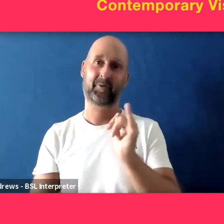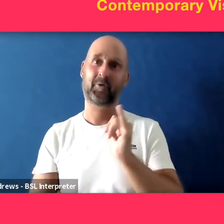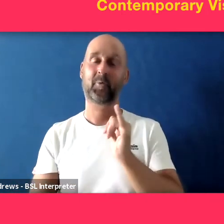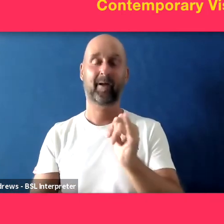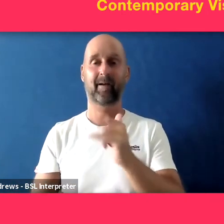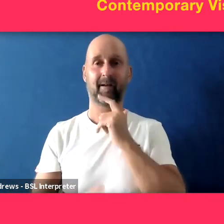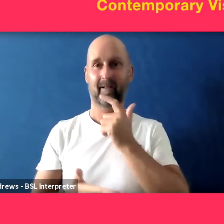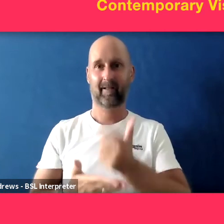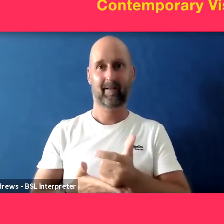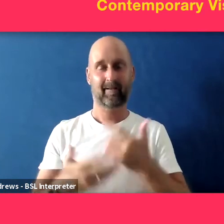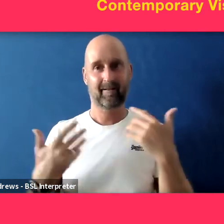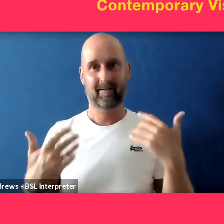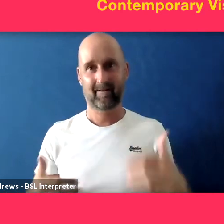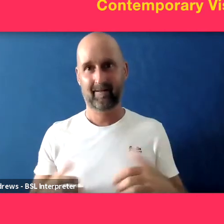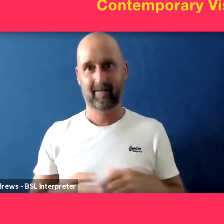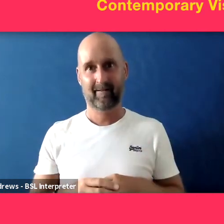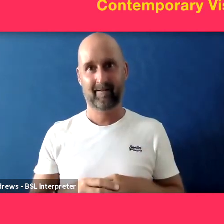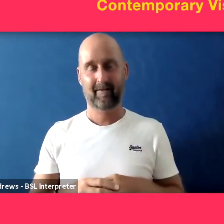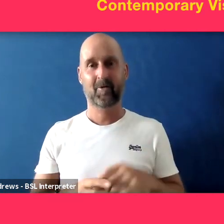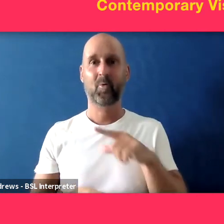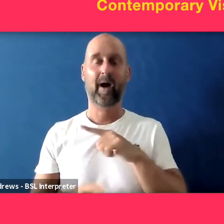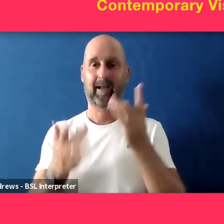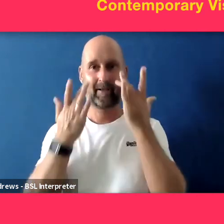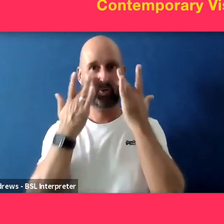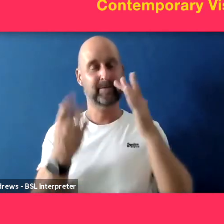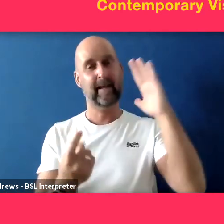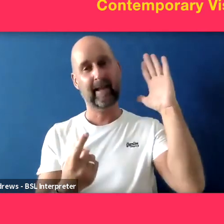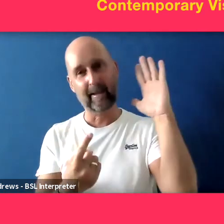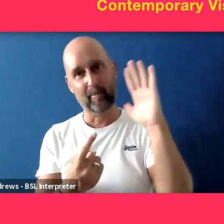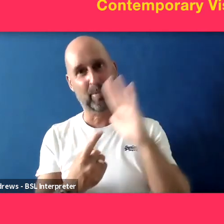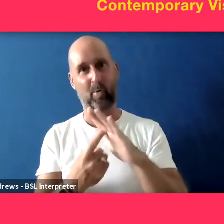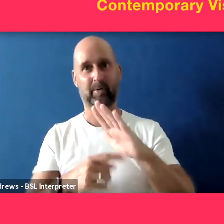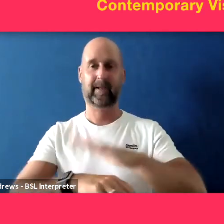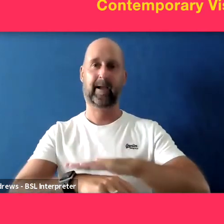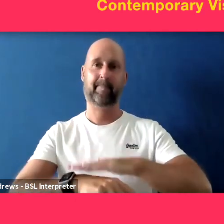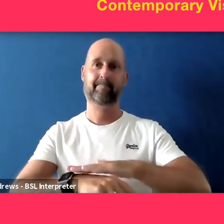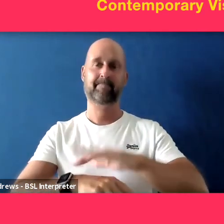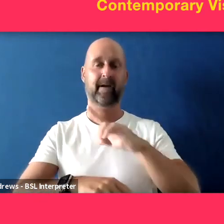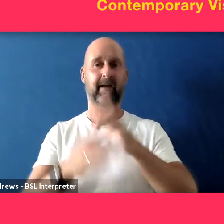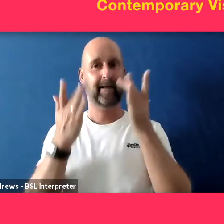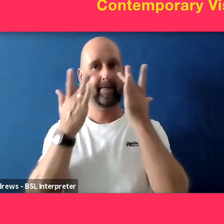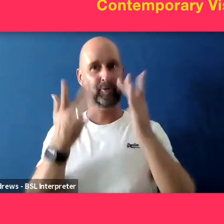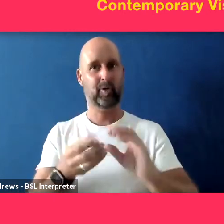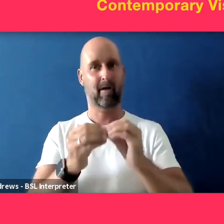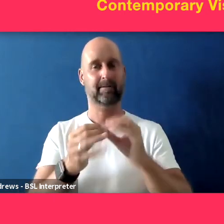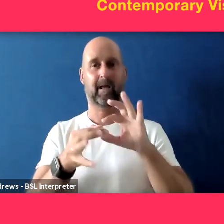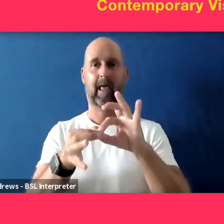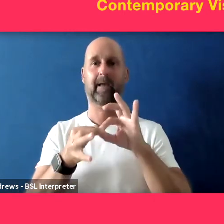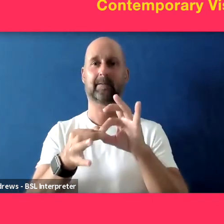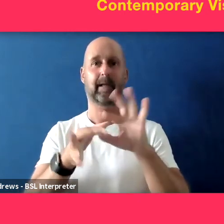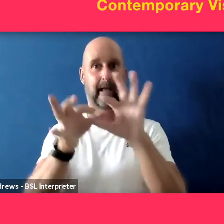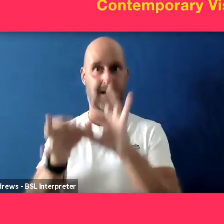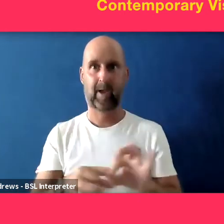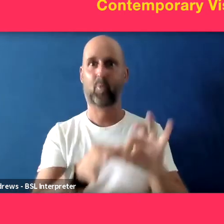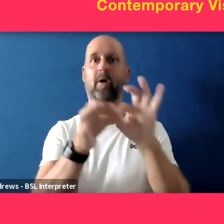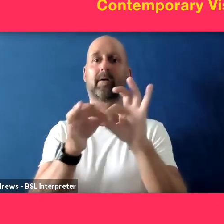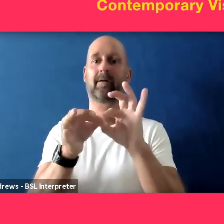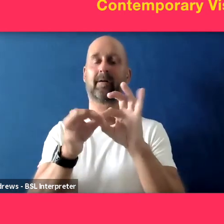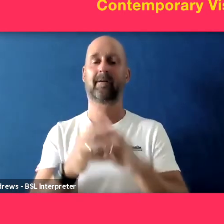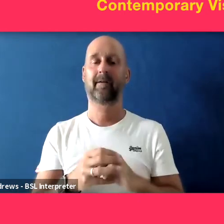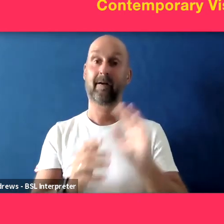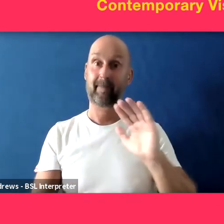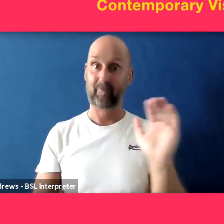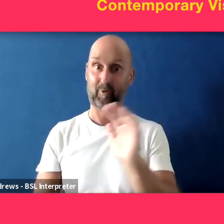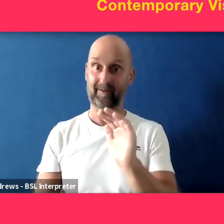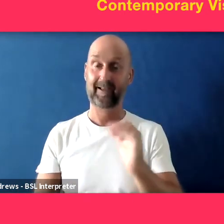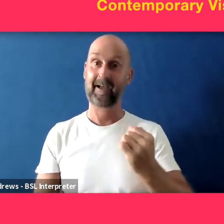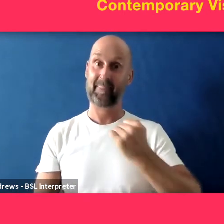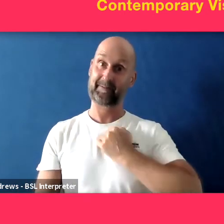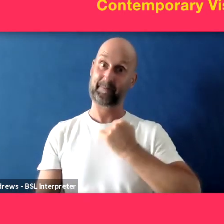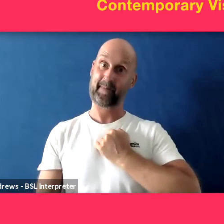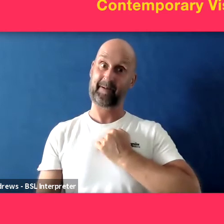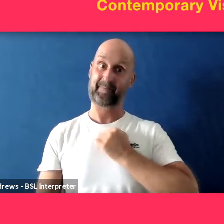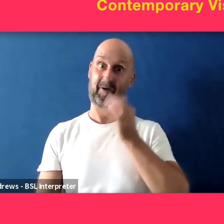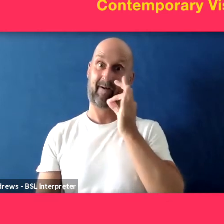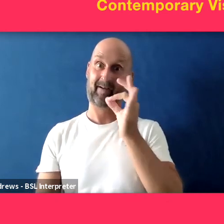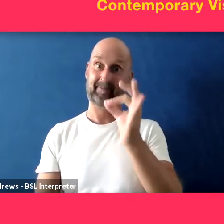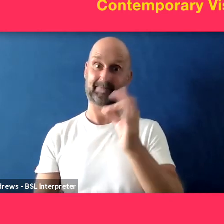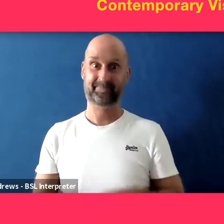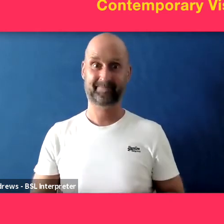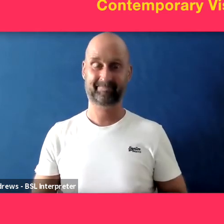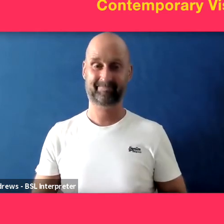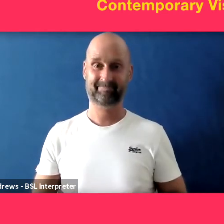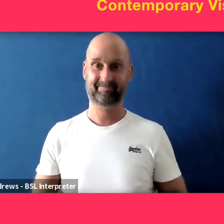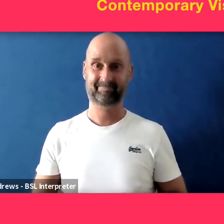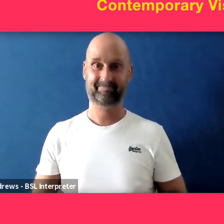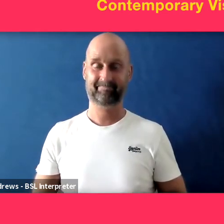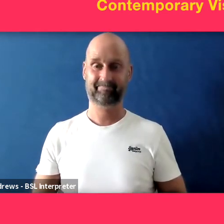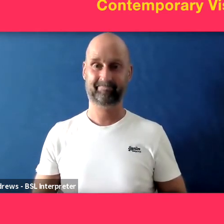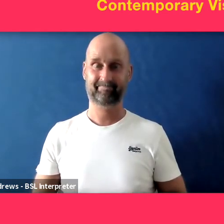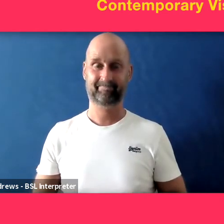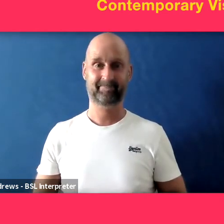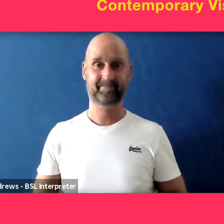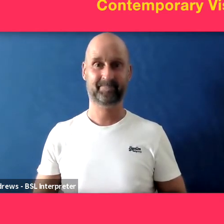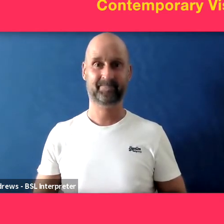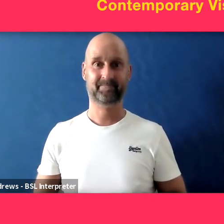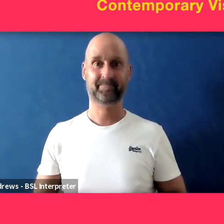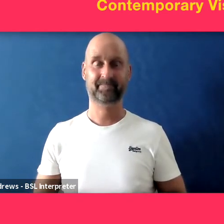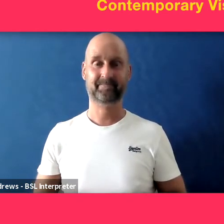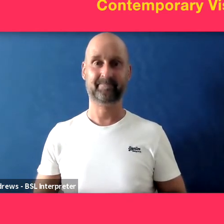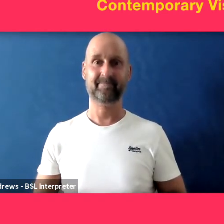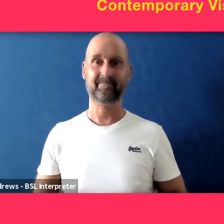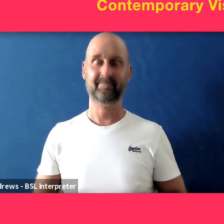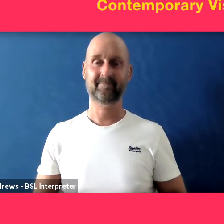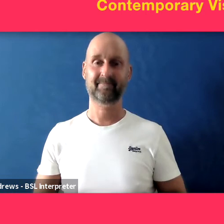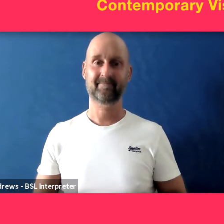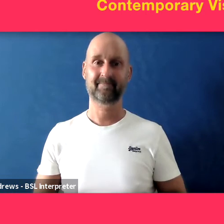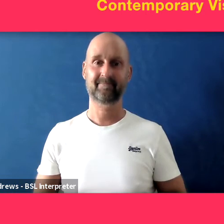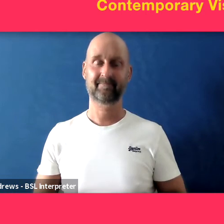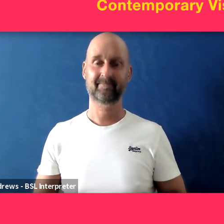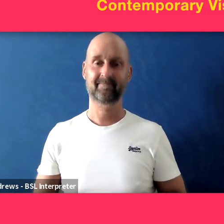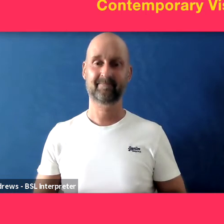and this marks a really important moment for the visual arts alliance the network. So Bob